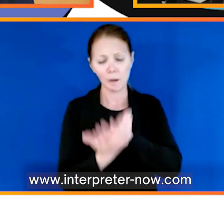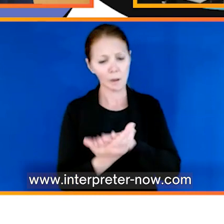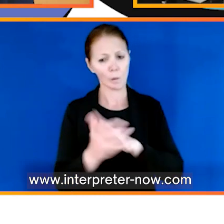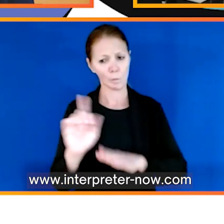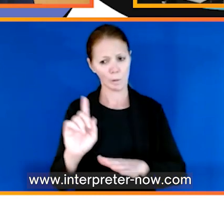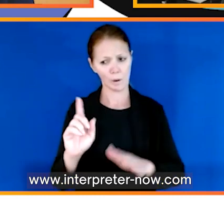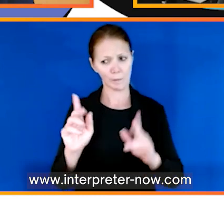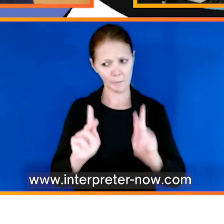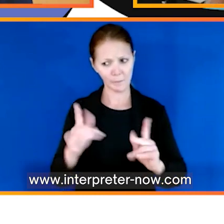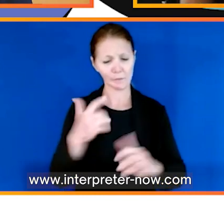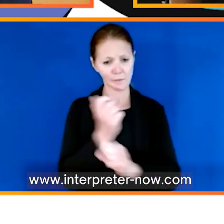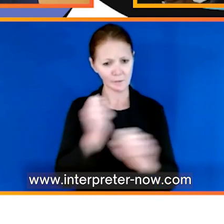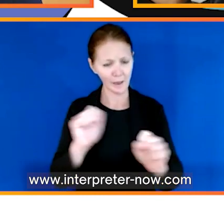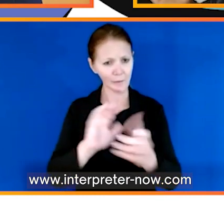Yeah, and that's where Empovia comes in.